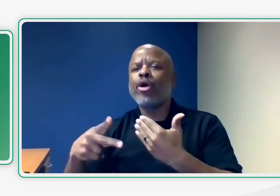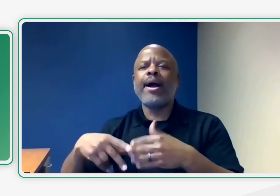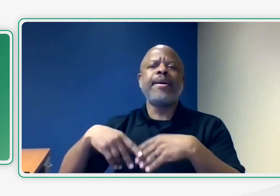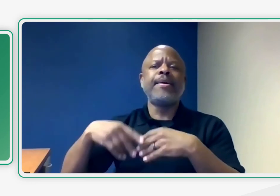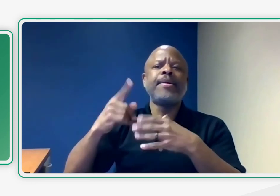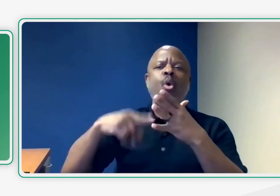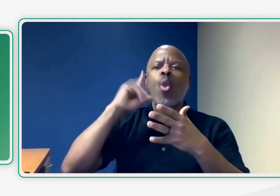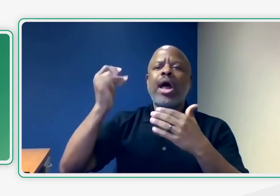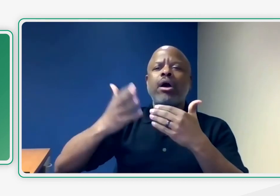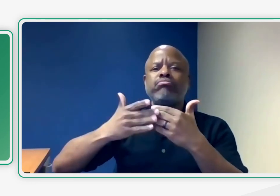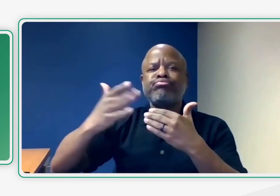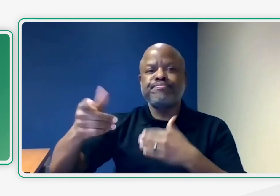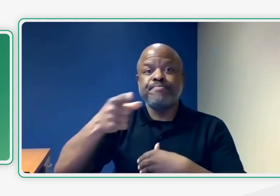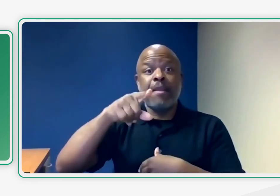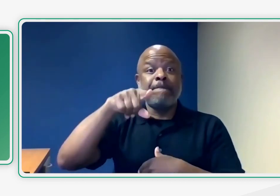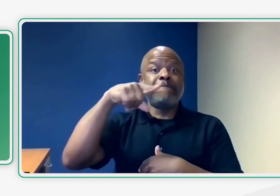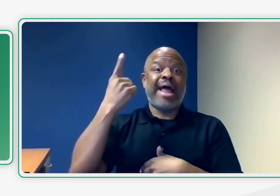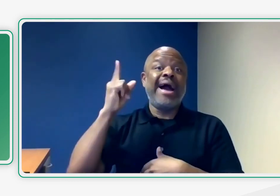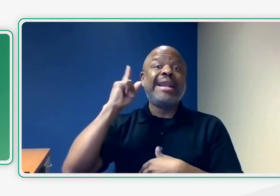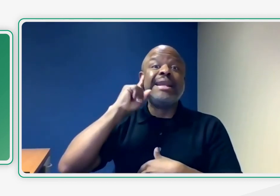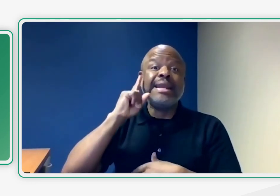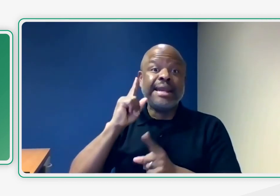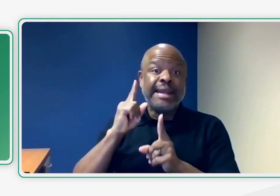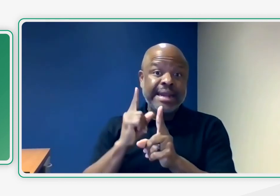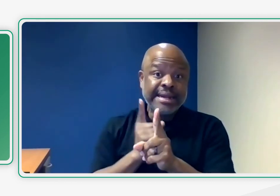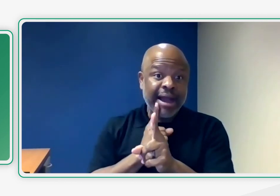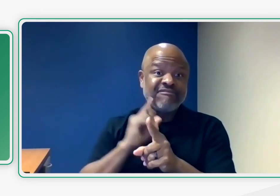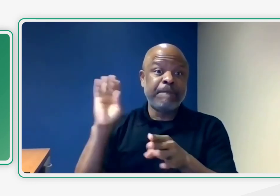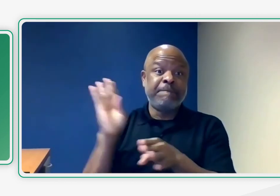And they'll be talking more about the, you know, the attention to the program moving forward and